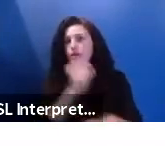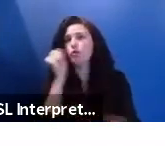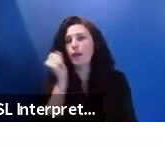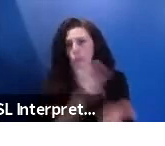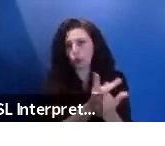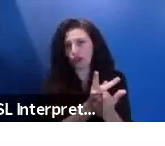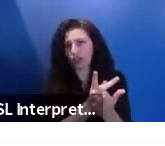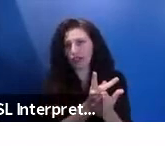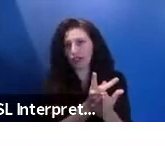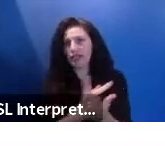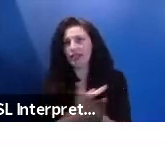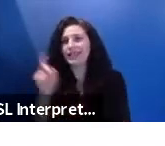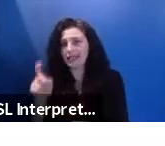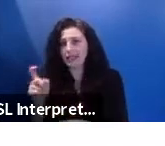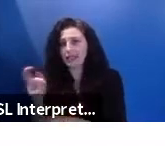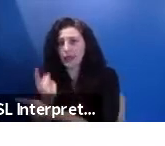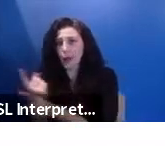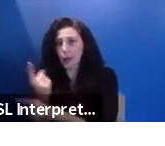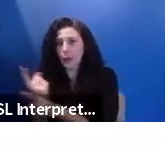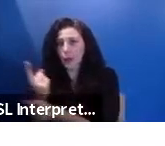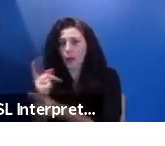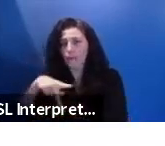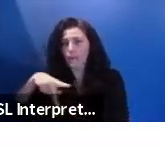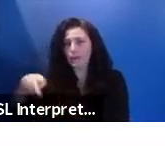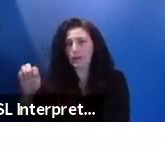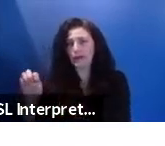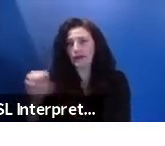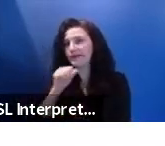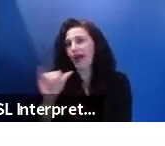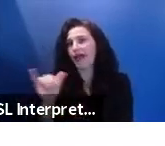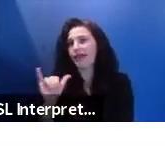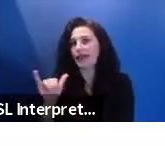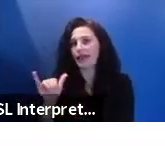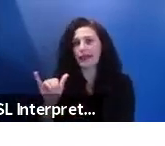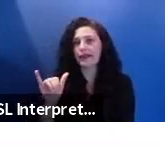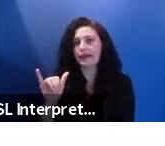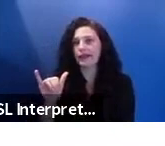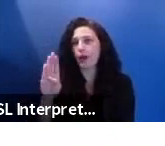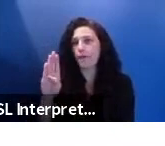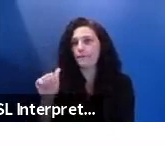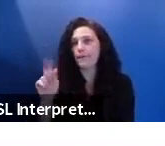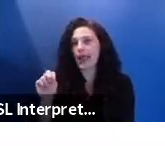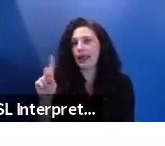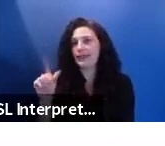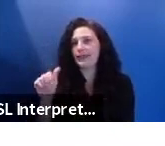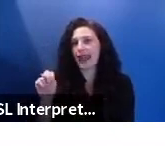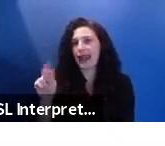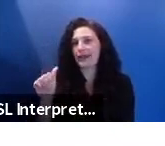This is not an environment where people should be wearing bandanas or handkerchiefs or things like that. We want people to wear well-fitting